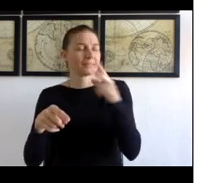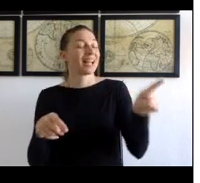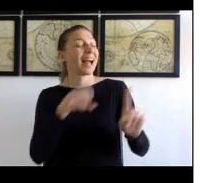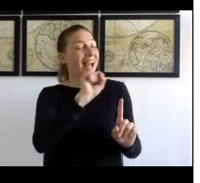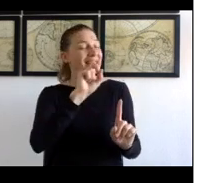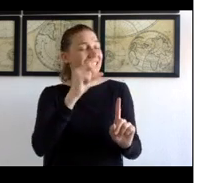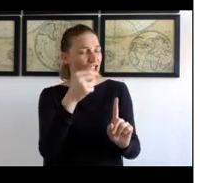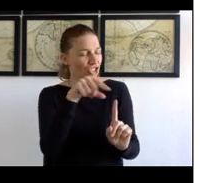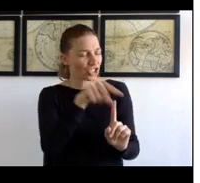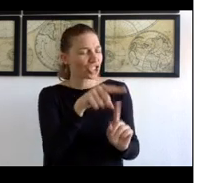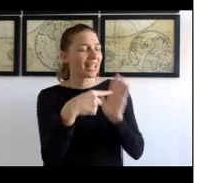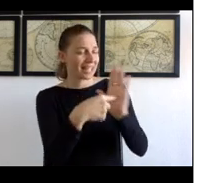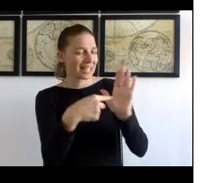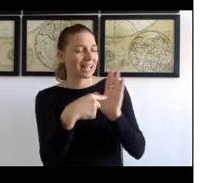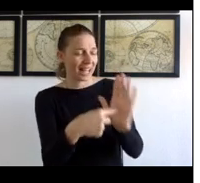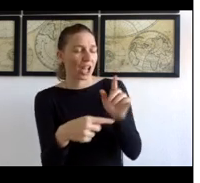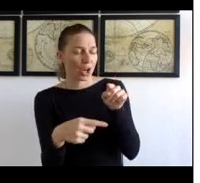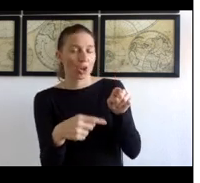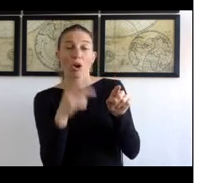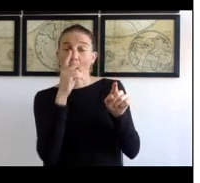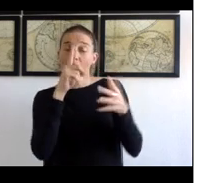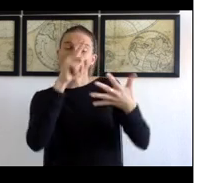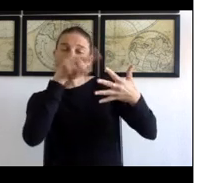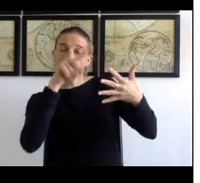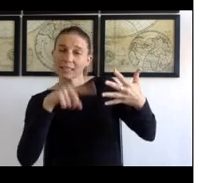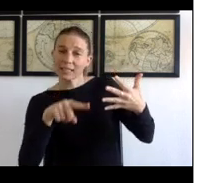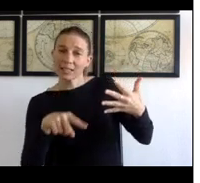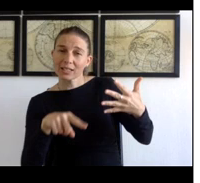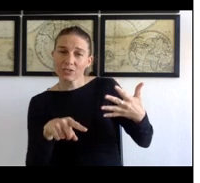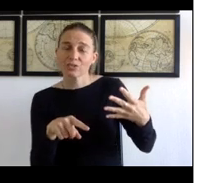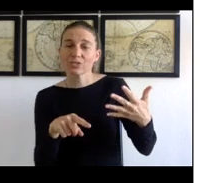As you see, in almost all countries, persons with disabilities,